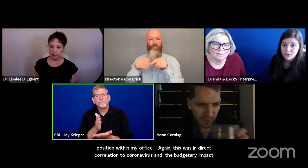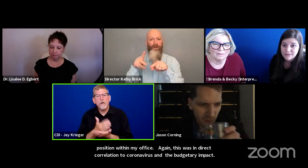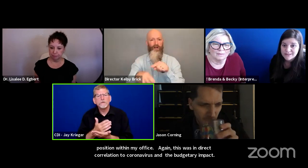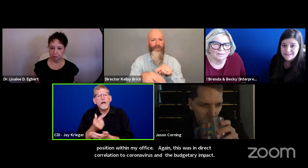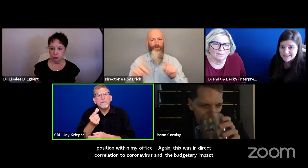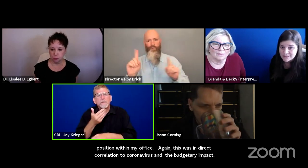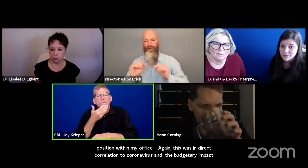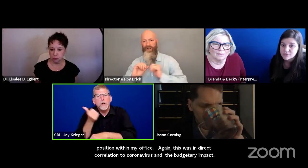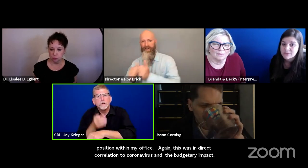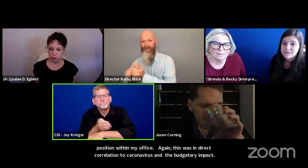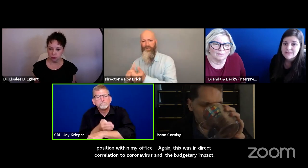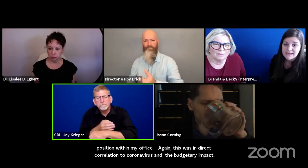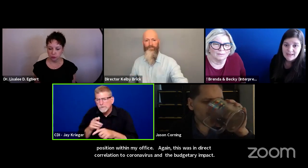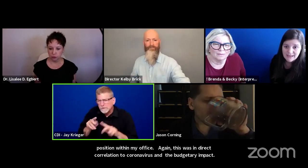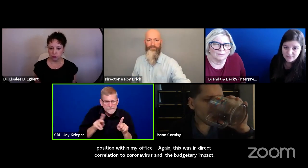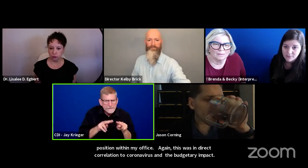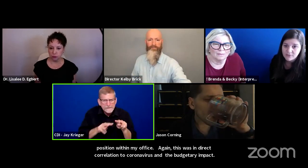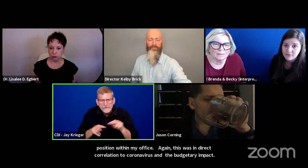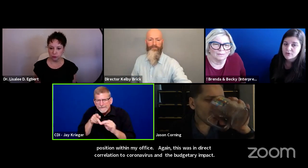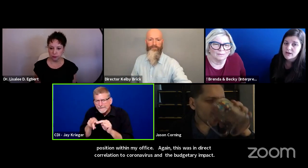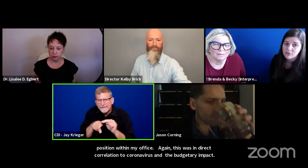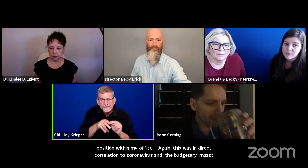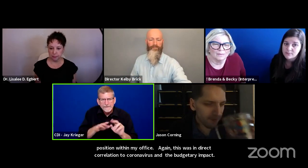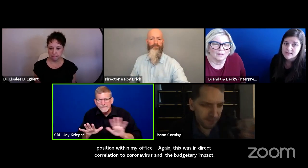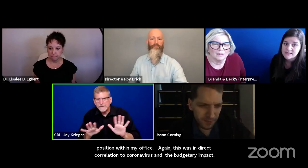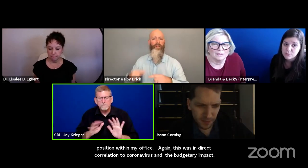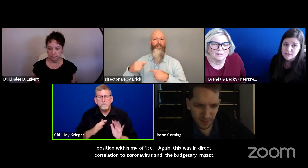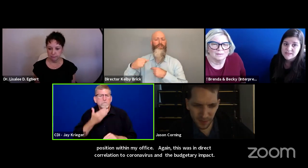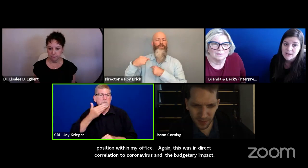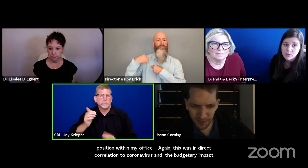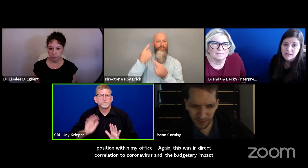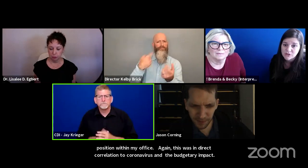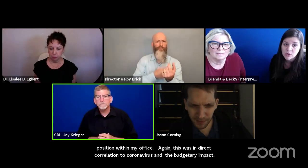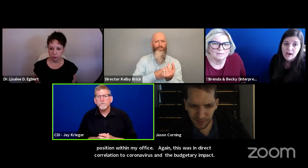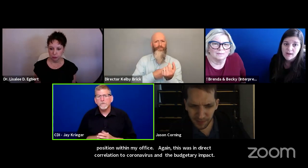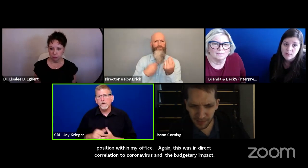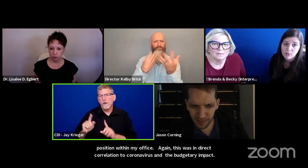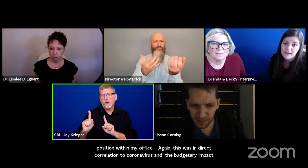for the state, some state aid from the federal government, but at this point in time, we're not sure how that will pan out.